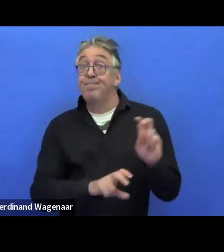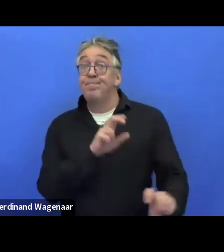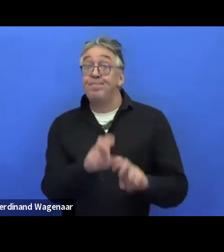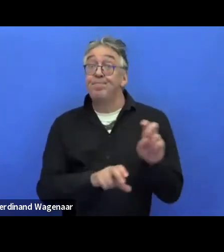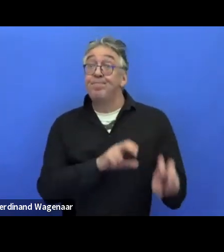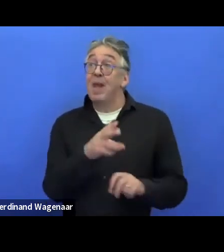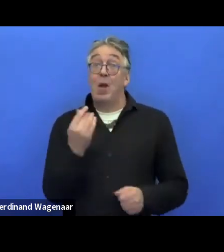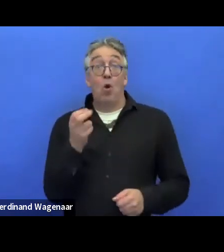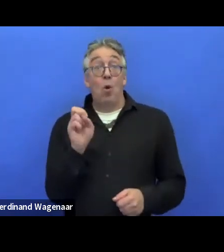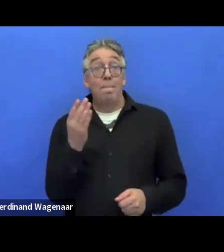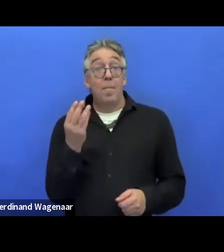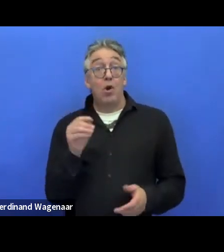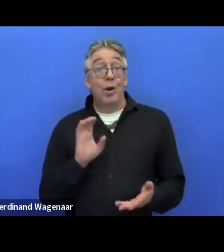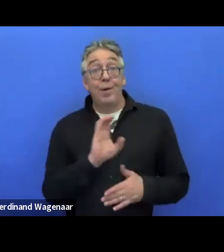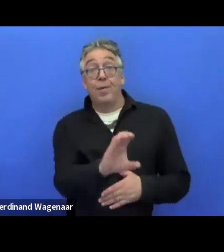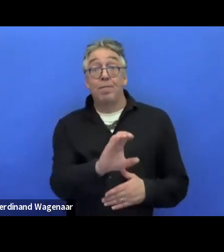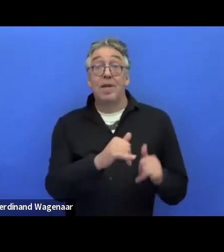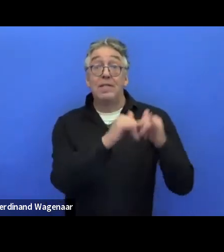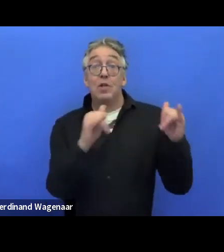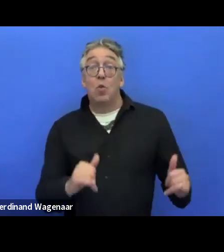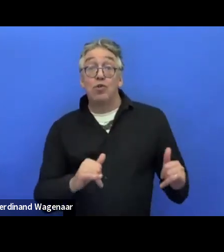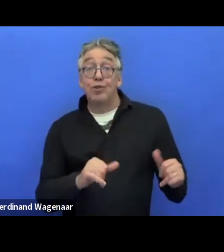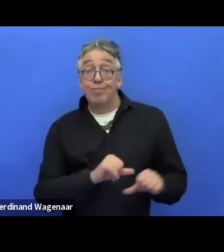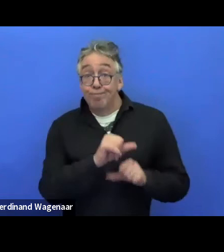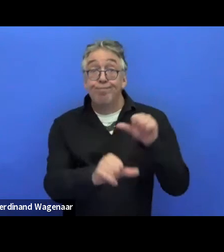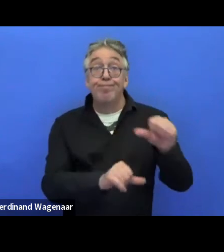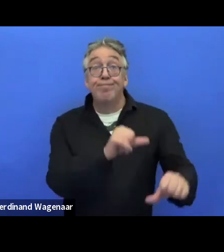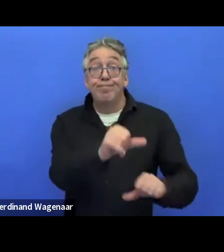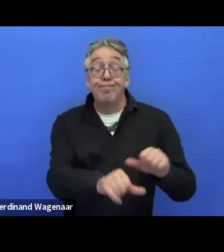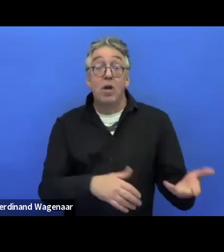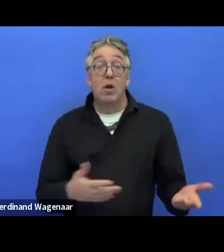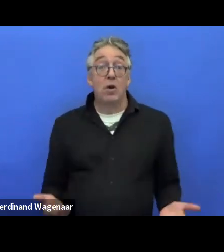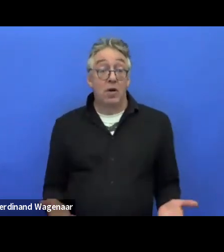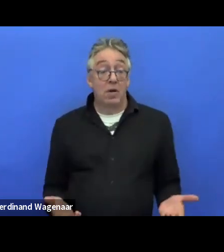and the legal service note which means that by providing internal guidance